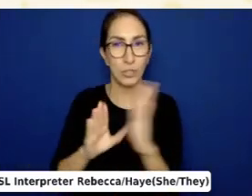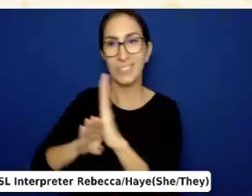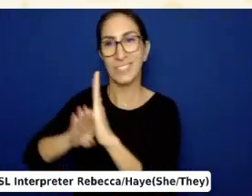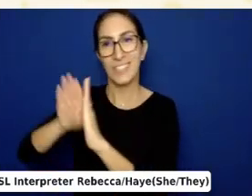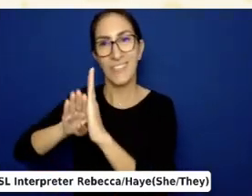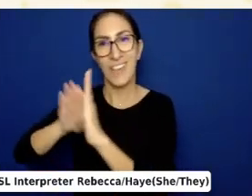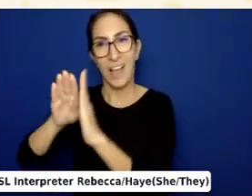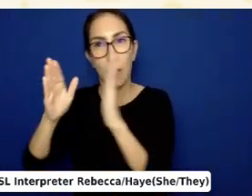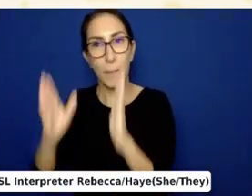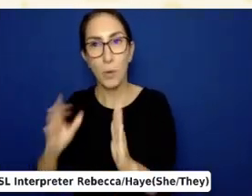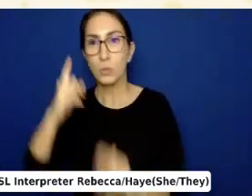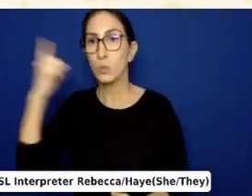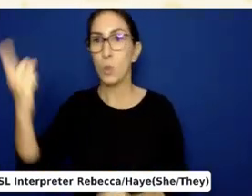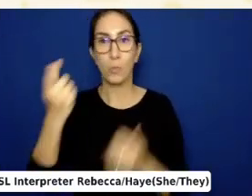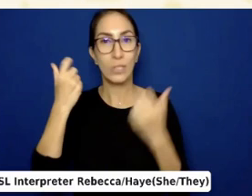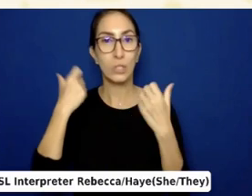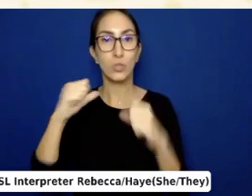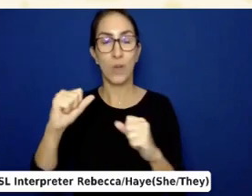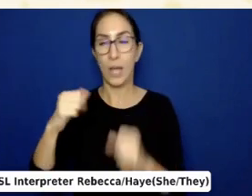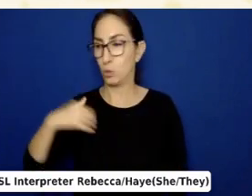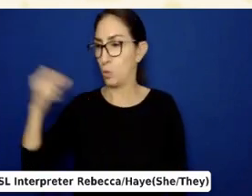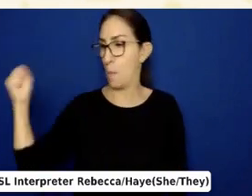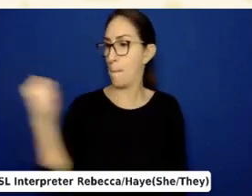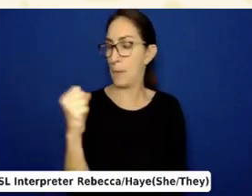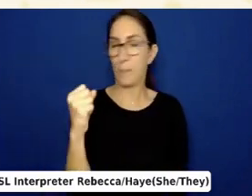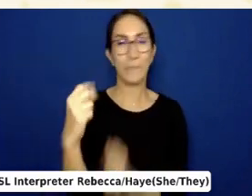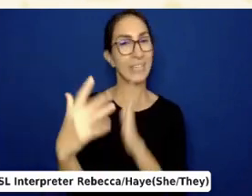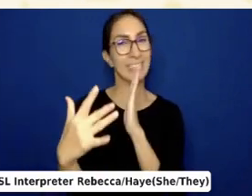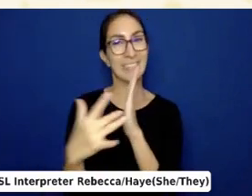to have a technical writer, or a technical person